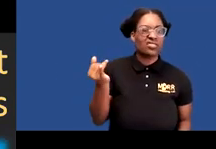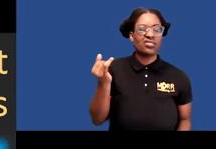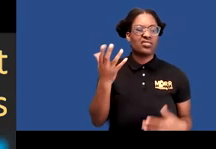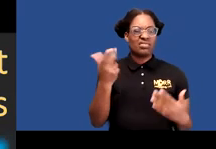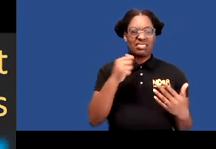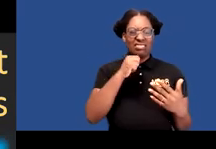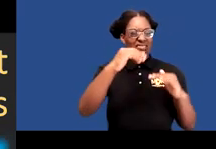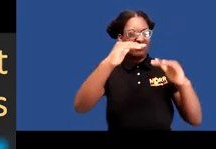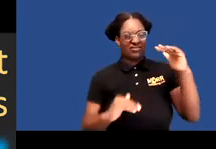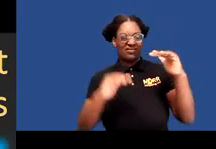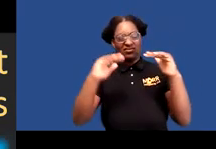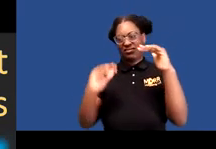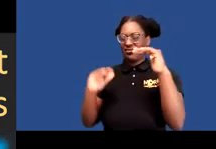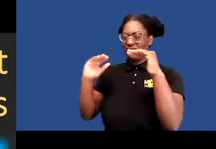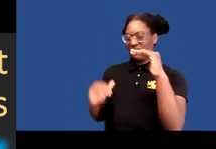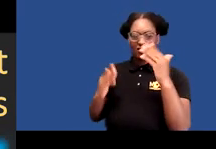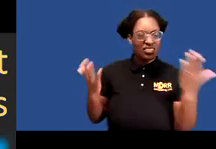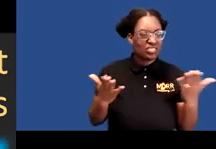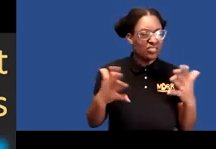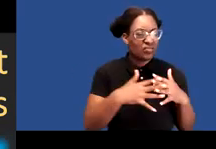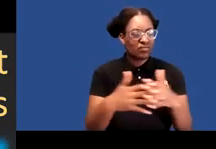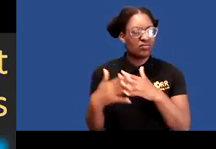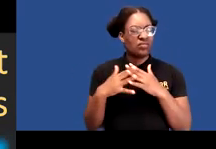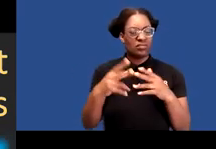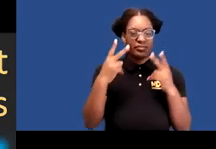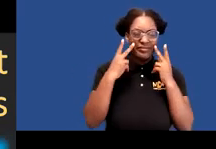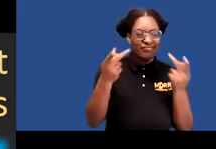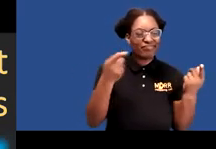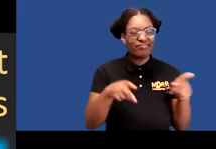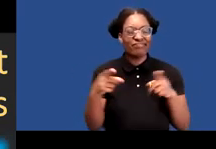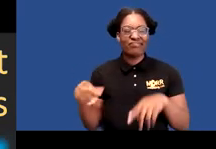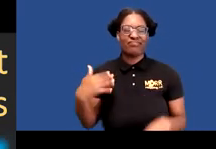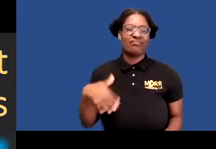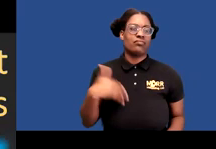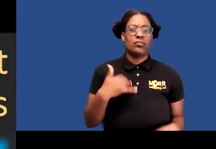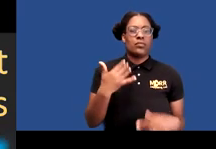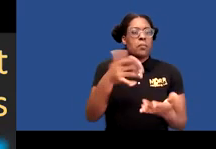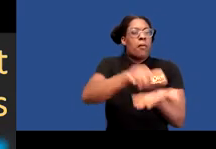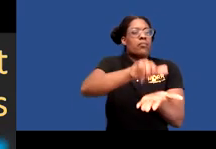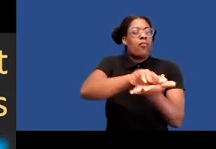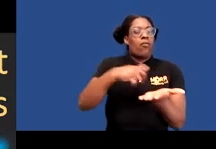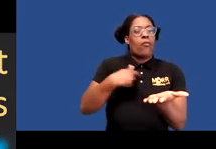where it's more difficult to turn away or to turn it off or to move on to the next thing.